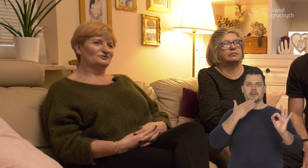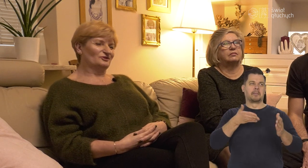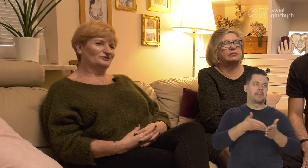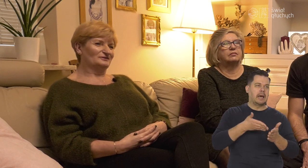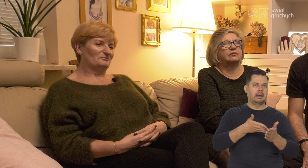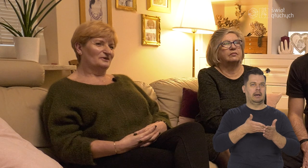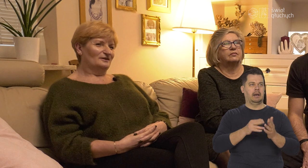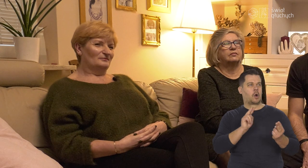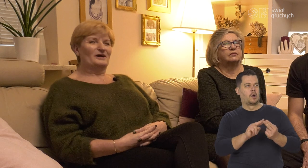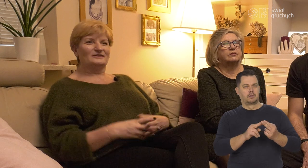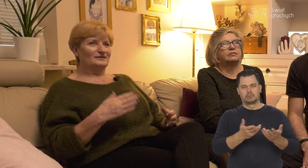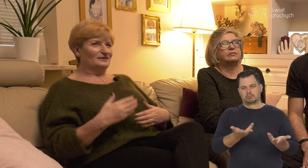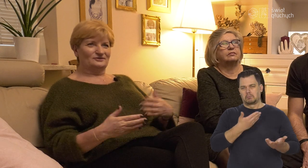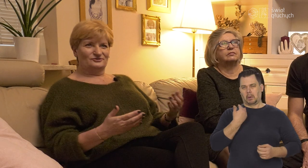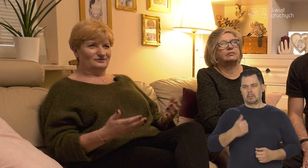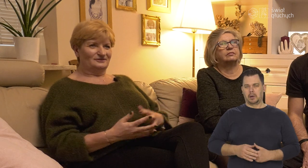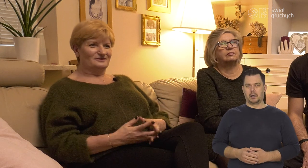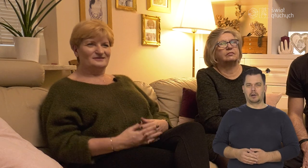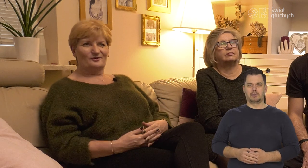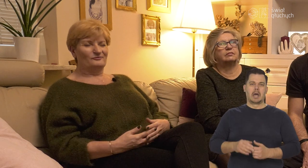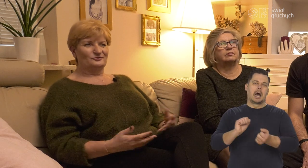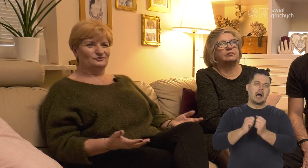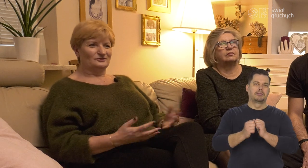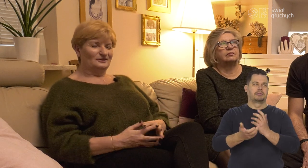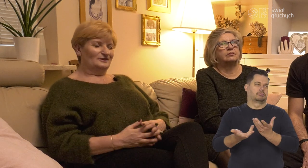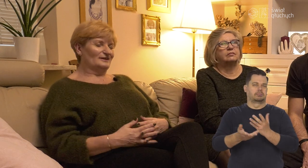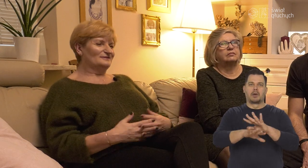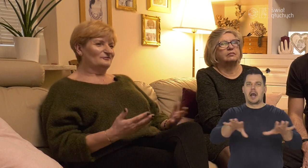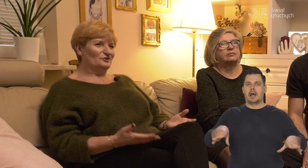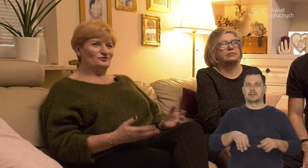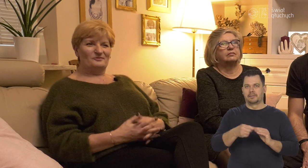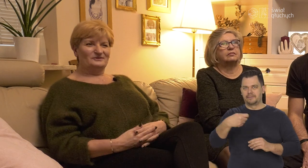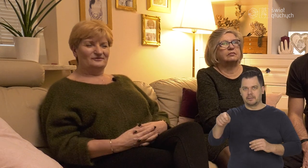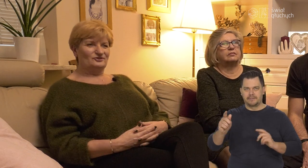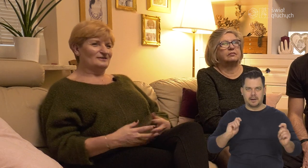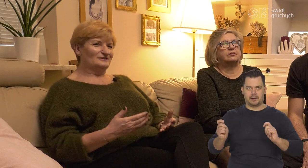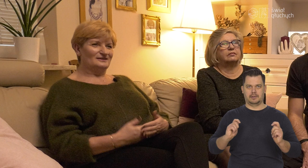There are no language barriers. We go on vacations together,